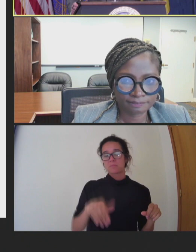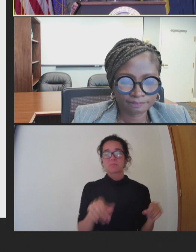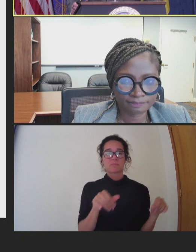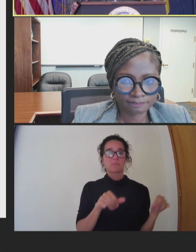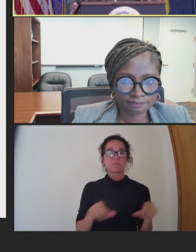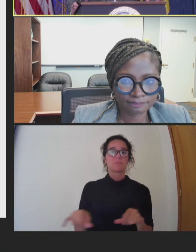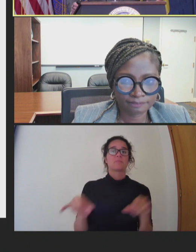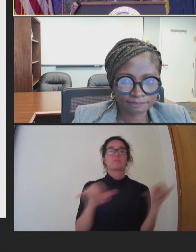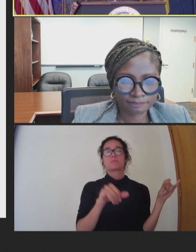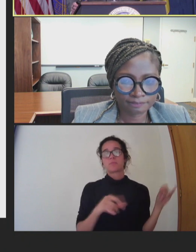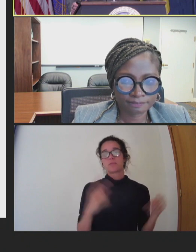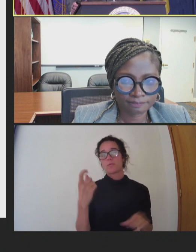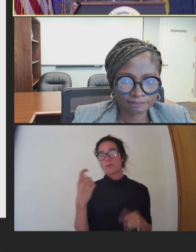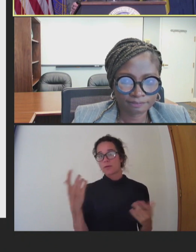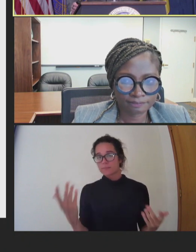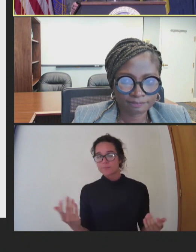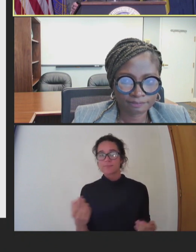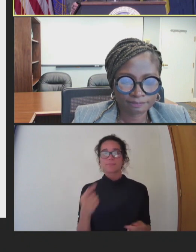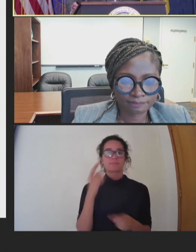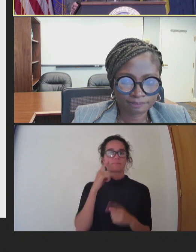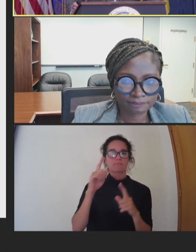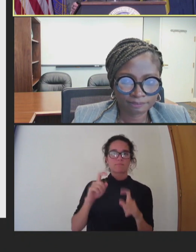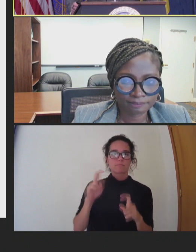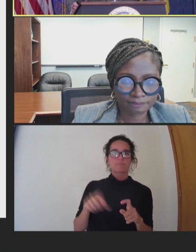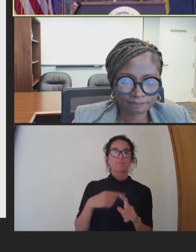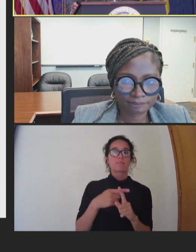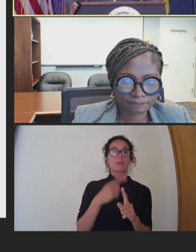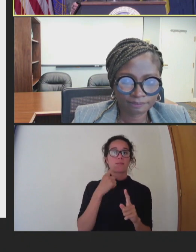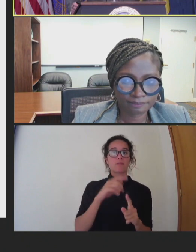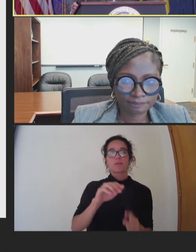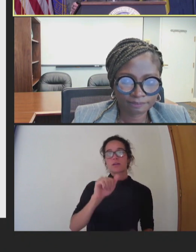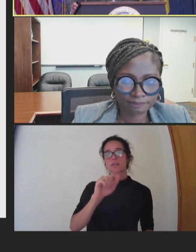He actually tested positive for both adenovirus and COVID at that time by